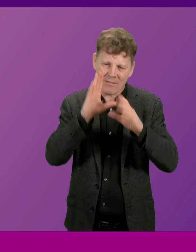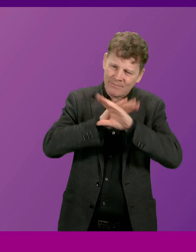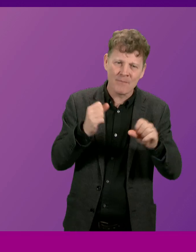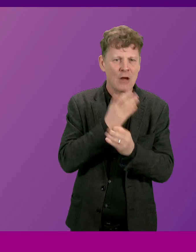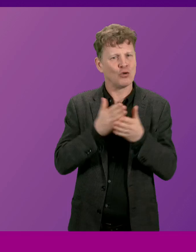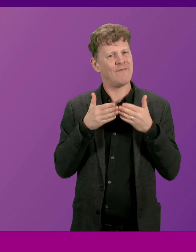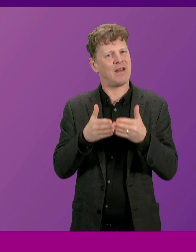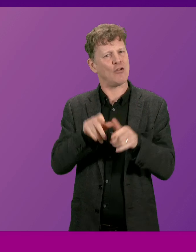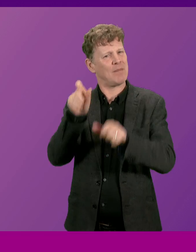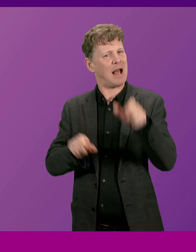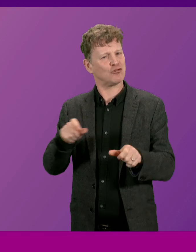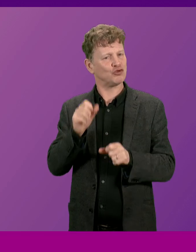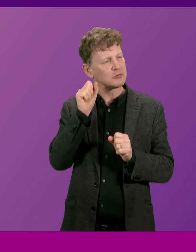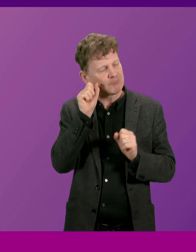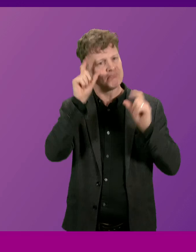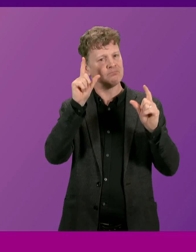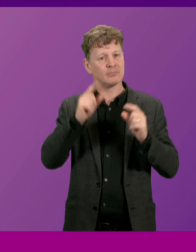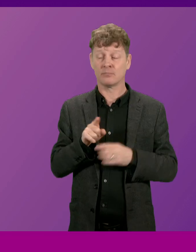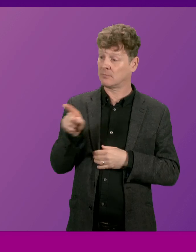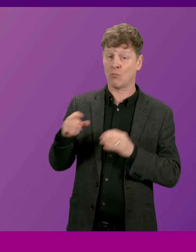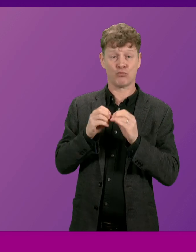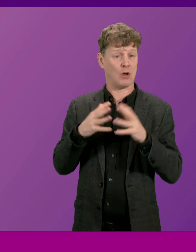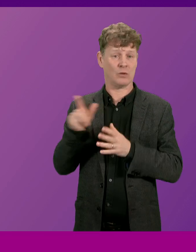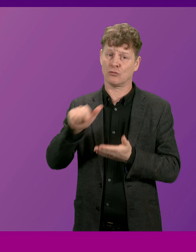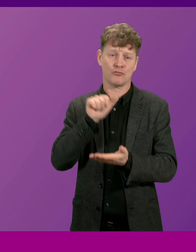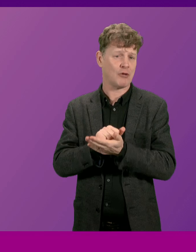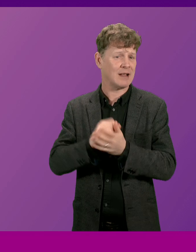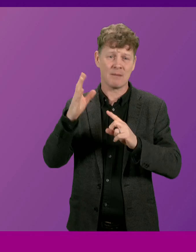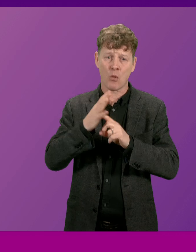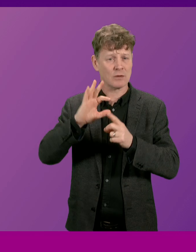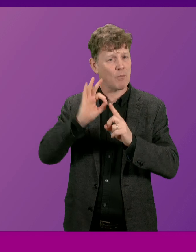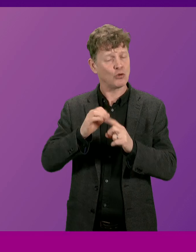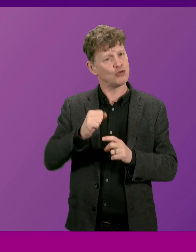Mr Whittle raises an important point. The Government works closely with officials in